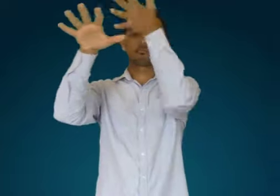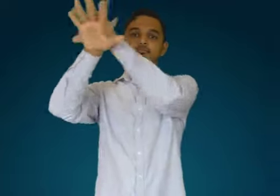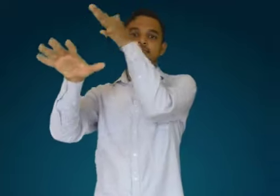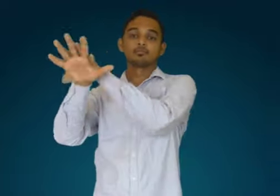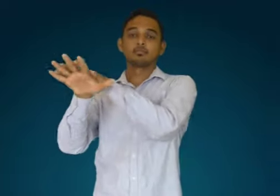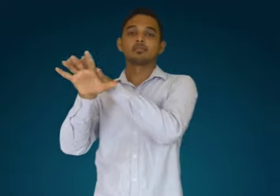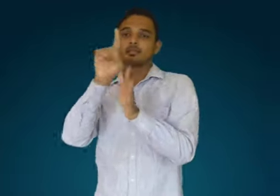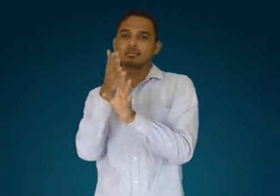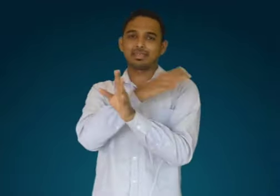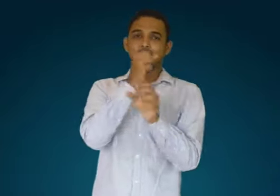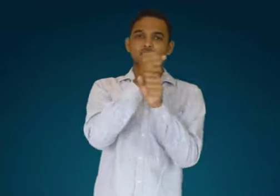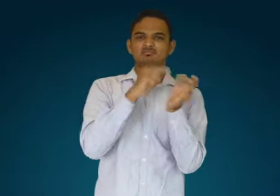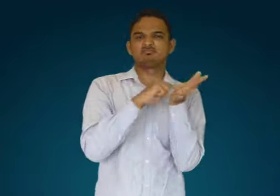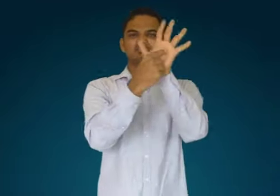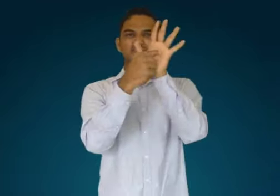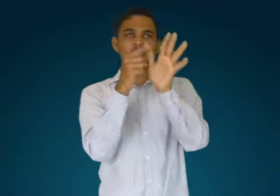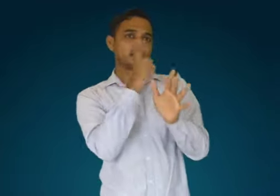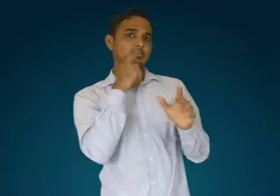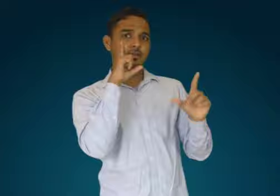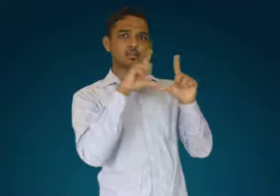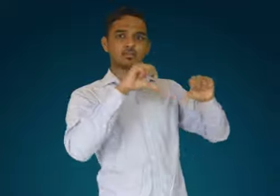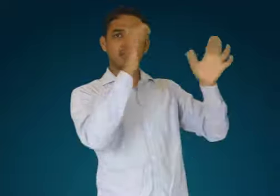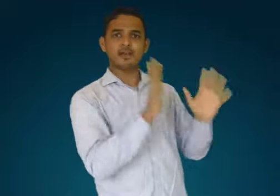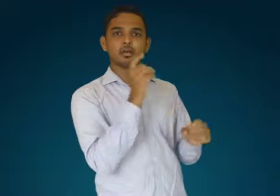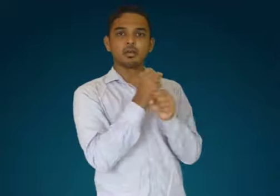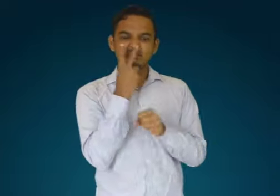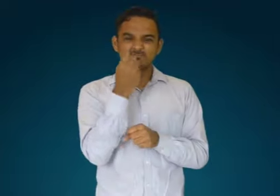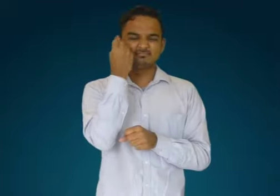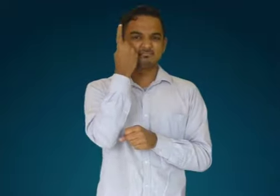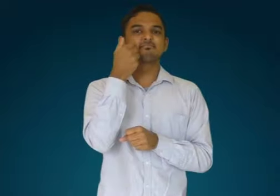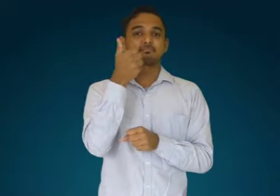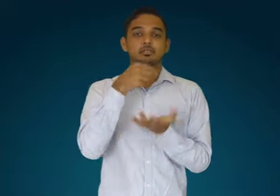exceptional progress these strategies and methods can be applied to deaf